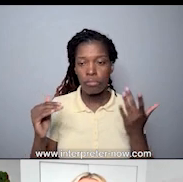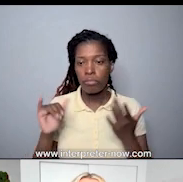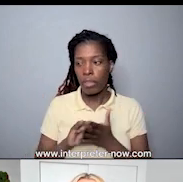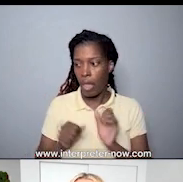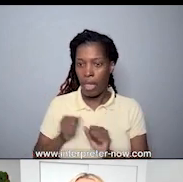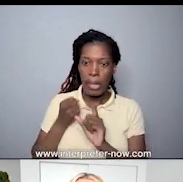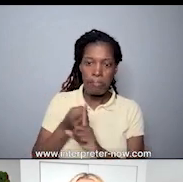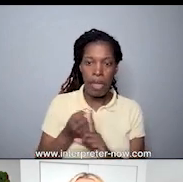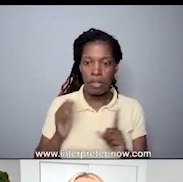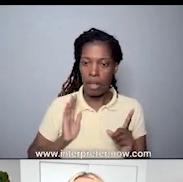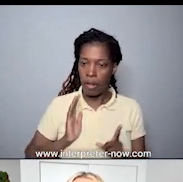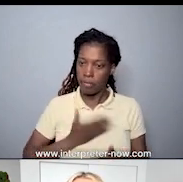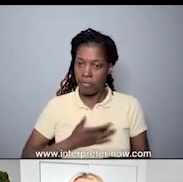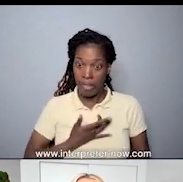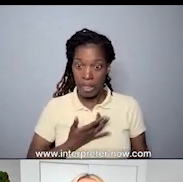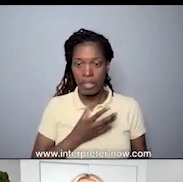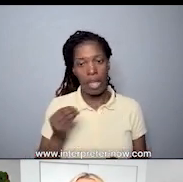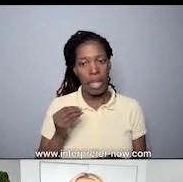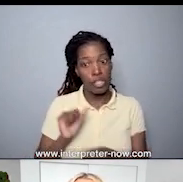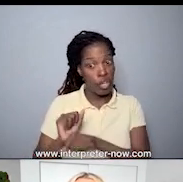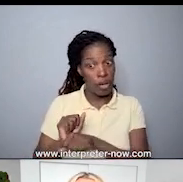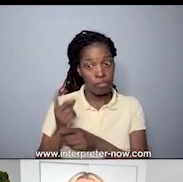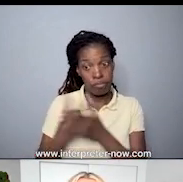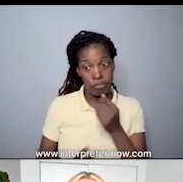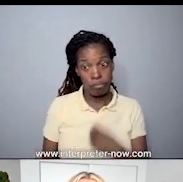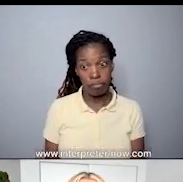All of that impacts our well-being, as well as our careers.